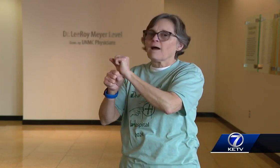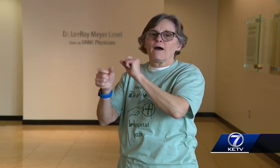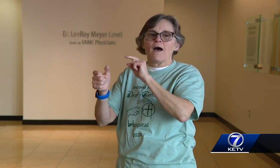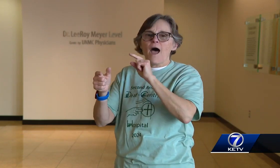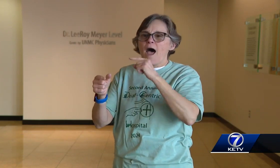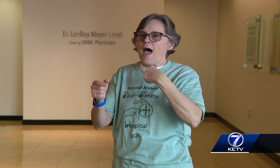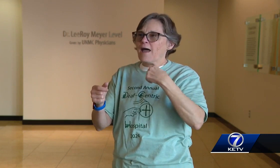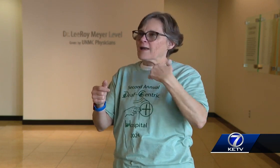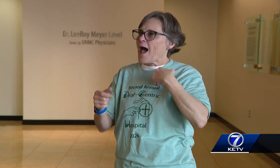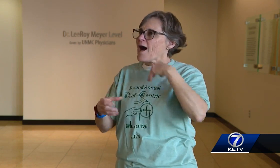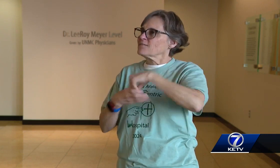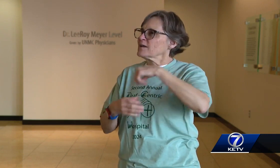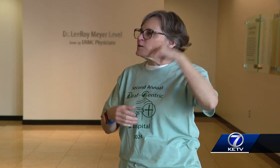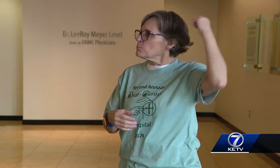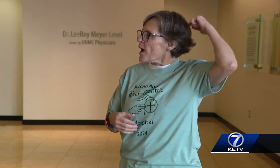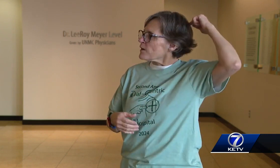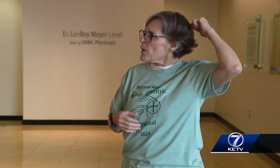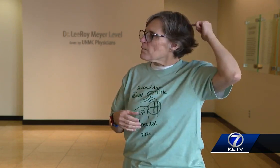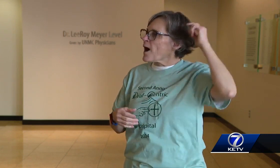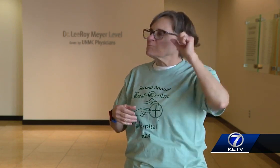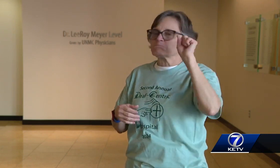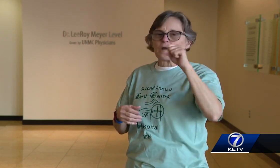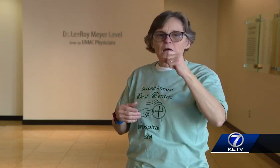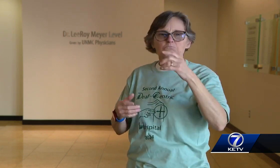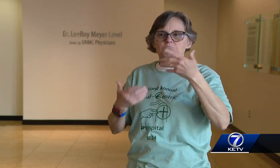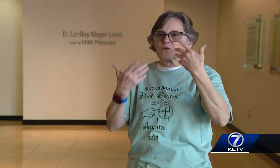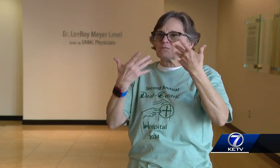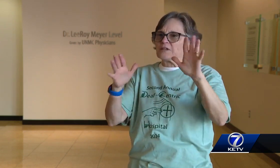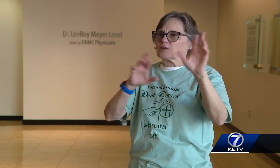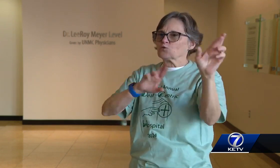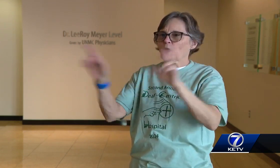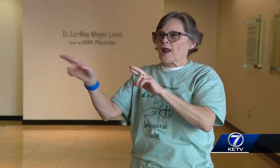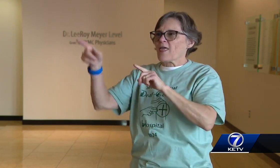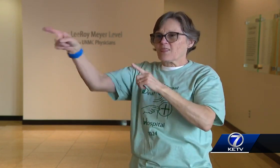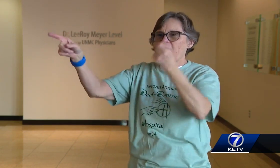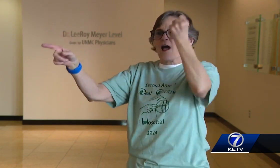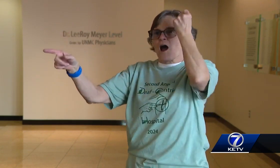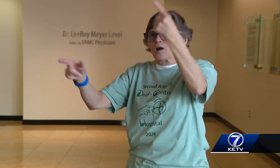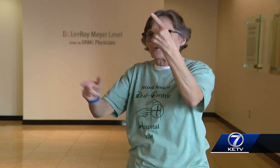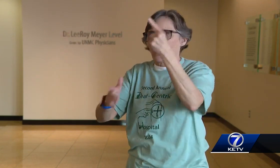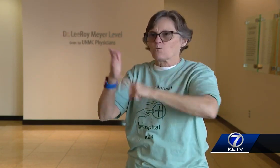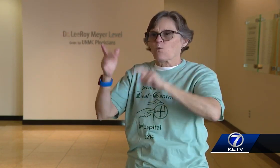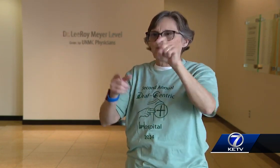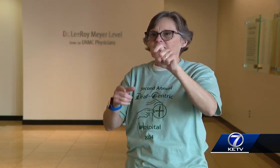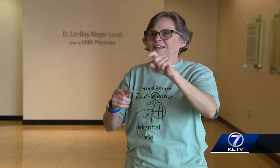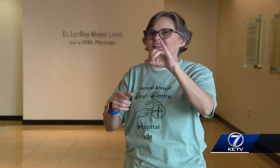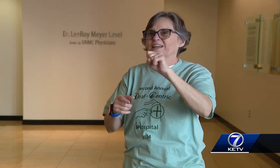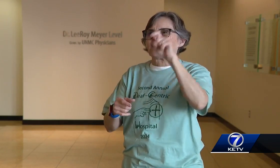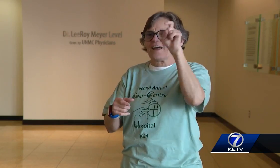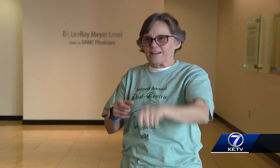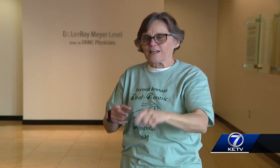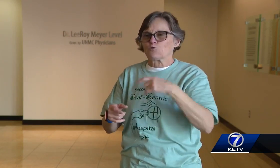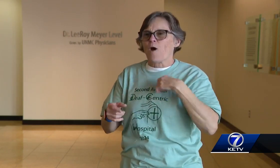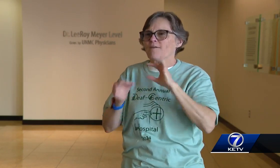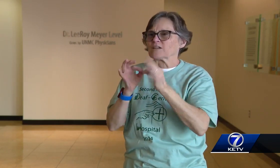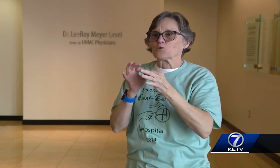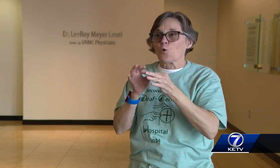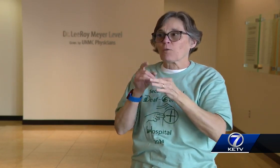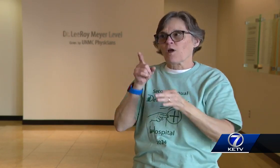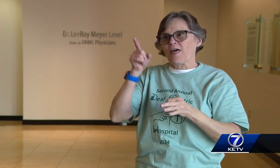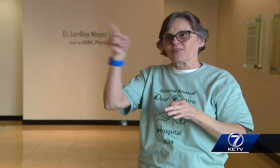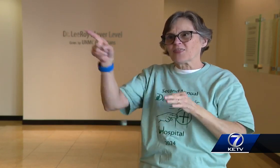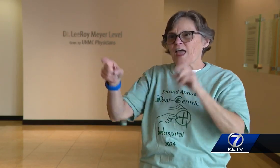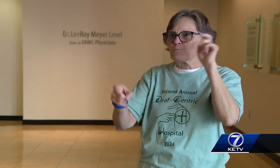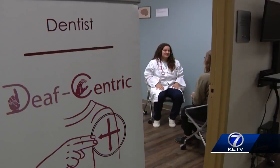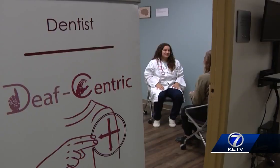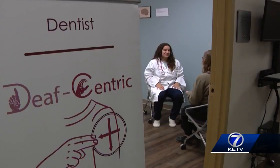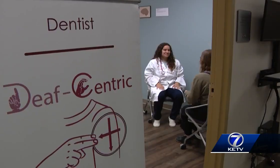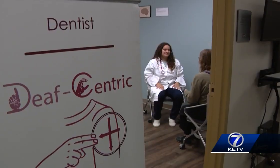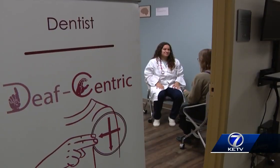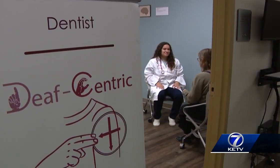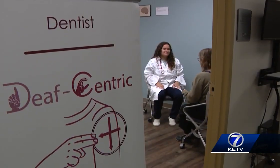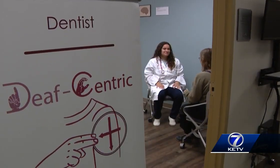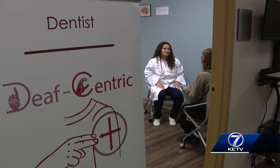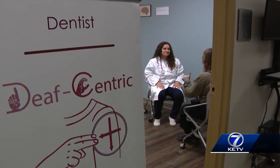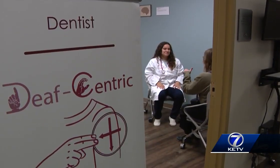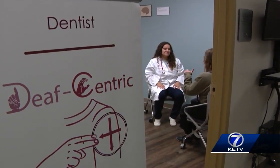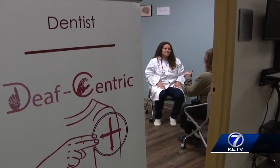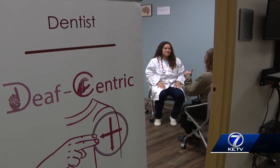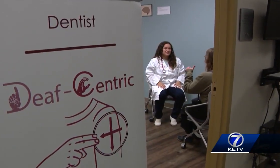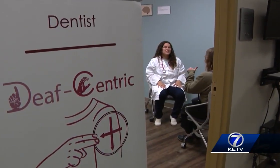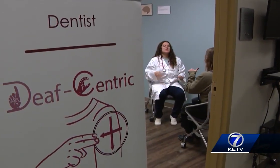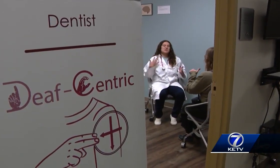I WOULD LIKE TO BE ABLE TO PICK UP THE PHONE AND MAKE A PHONE CALL AND MAKE AN APPOINTMENT, AND THEN, YOU KNOW, IN THE BACK OF MY MIND, I CAN BE LIKE, I KNOW THAT THEY’RE THEY